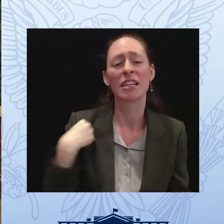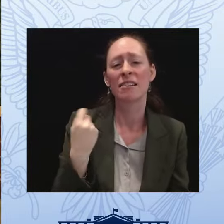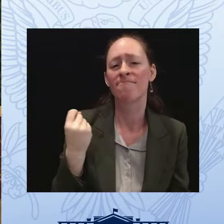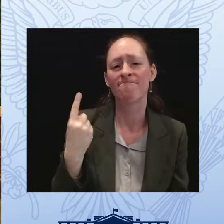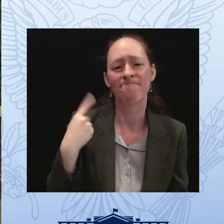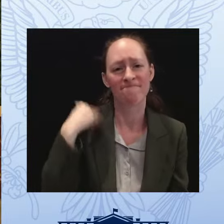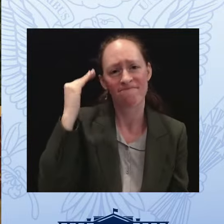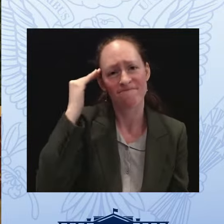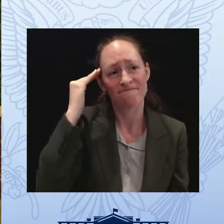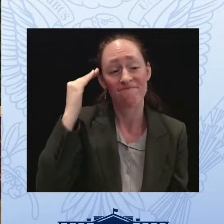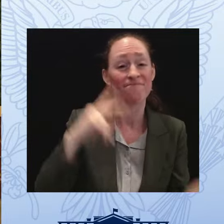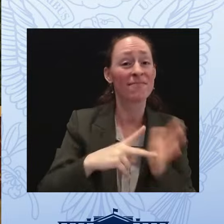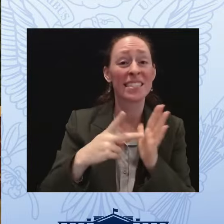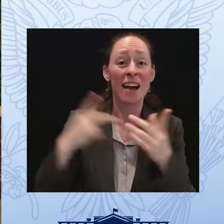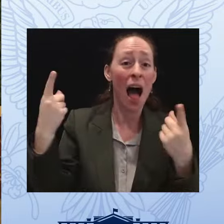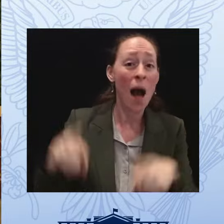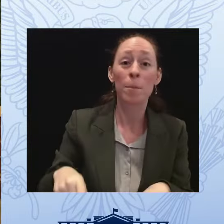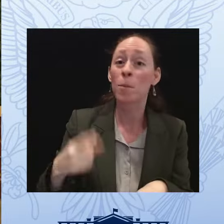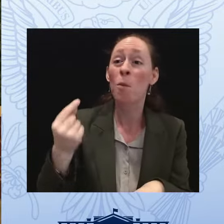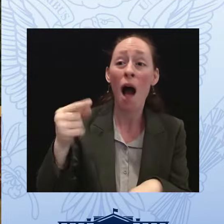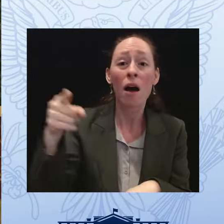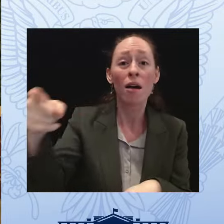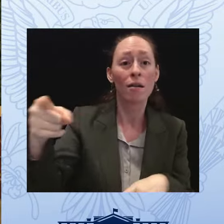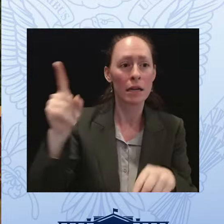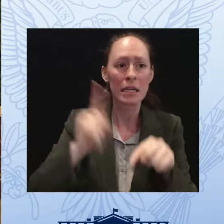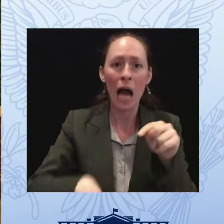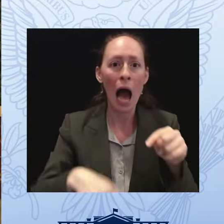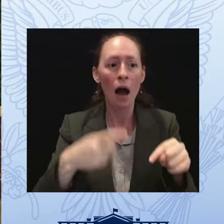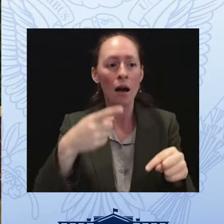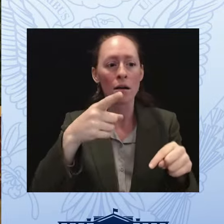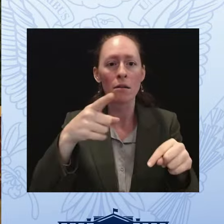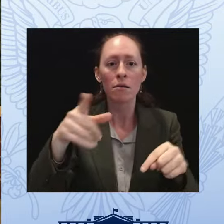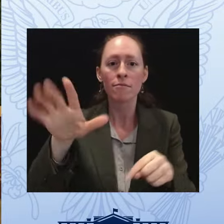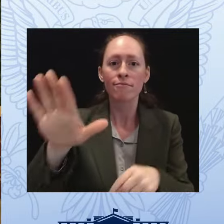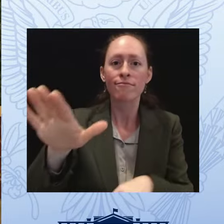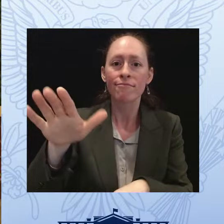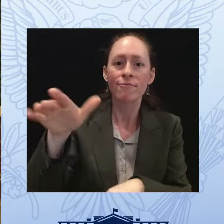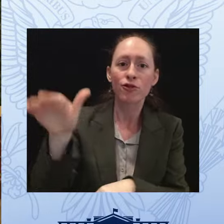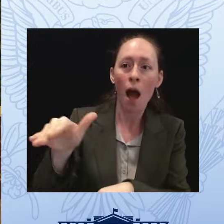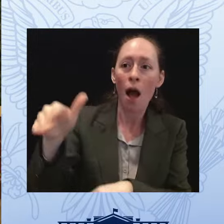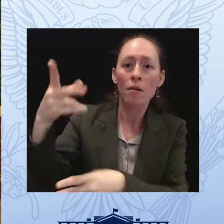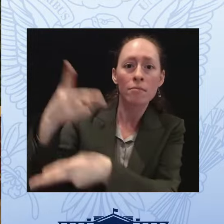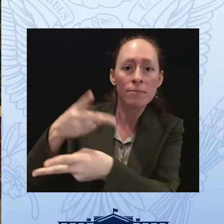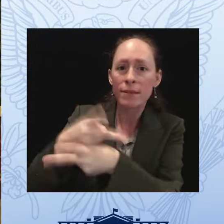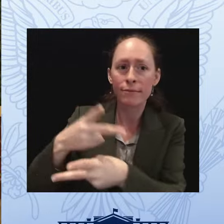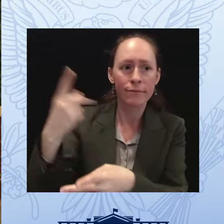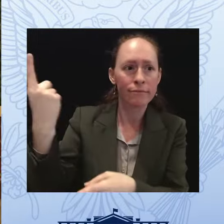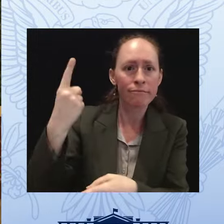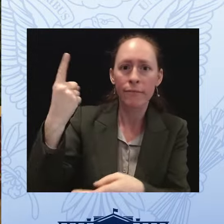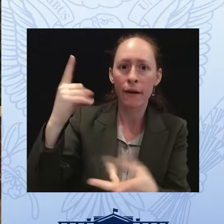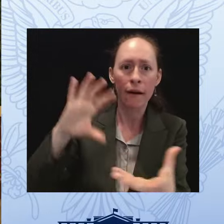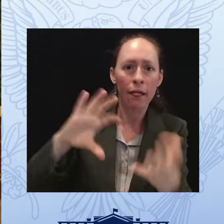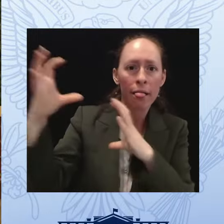that where exactly where she sat. And so she set up her son with a box of crayons, like we all would have done right,